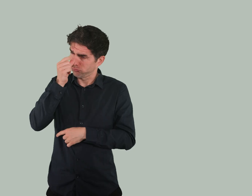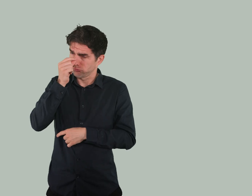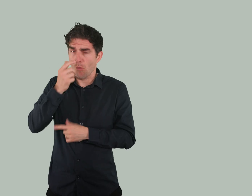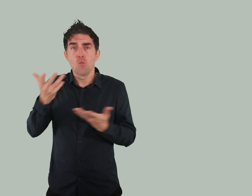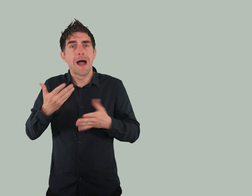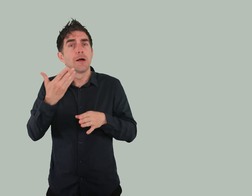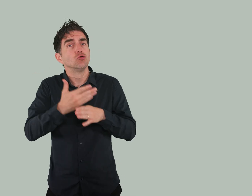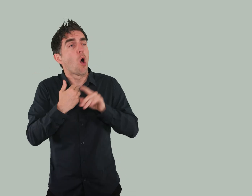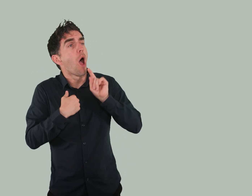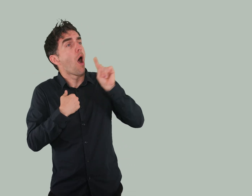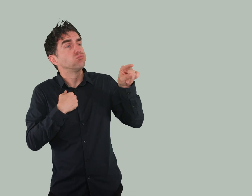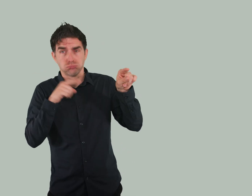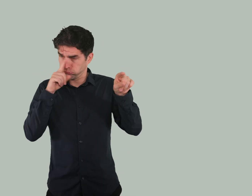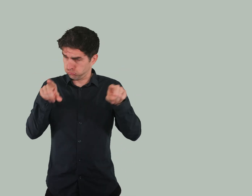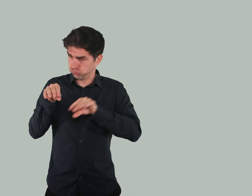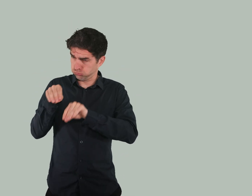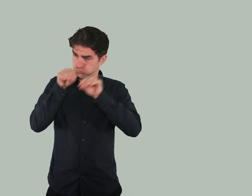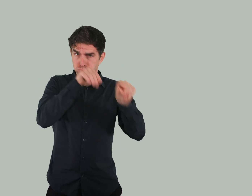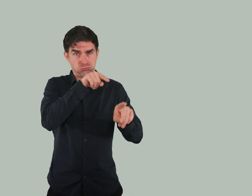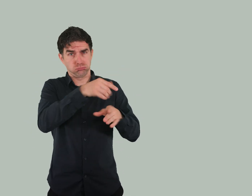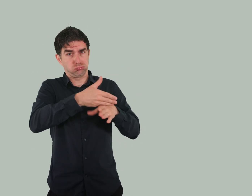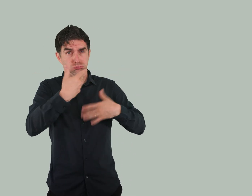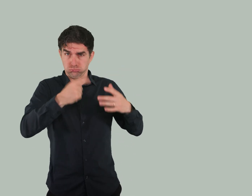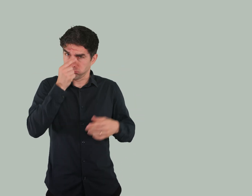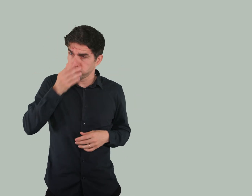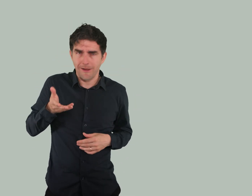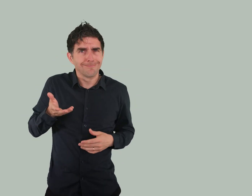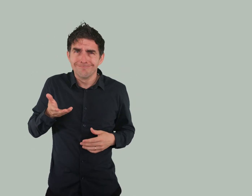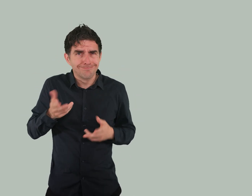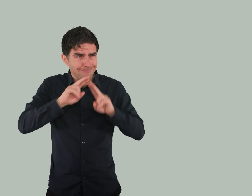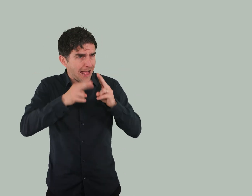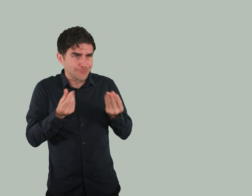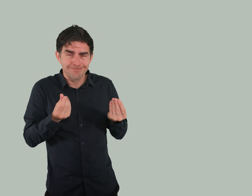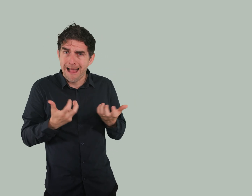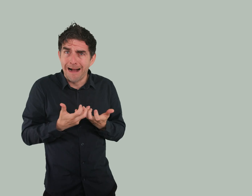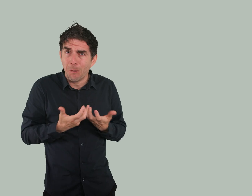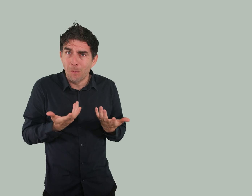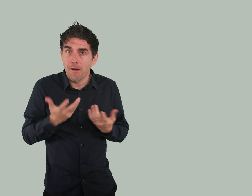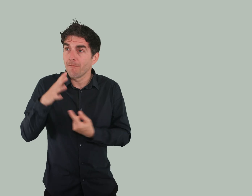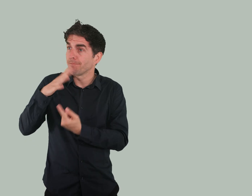cannot realistically relocate to where the jobs are.